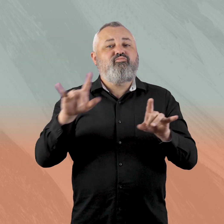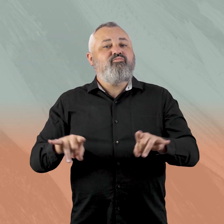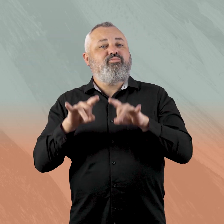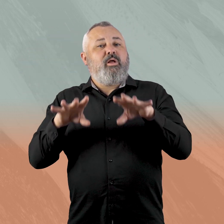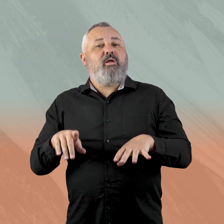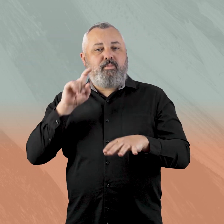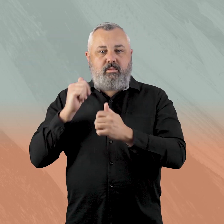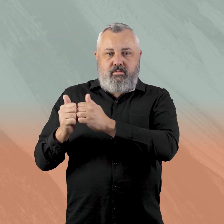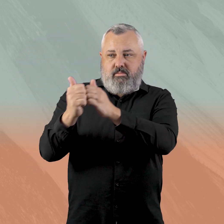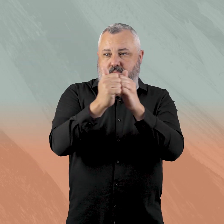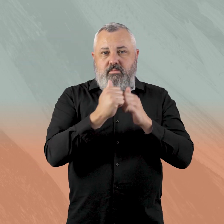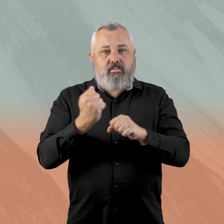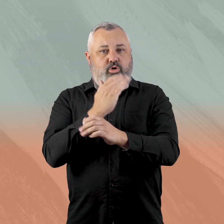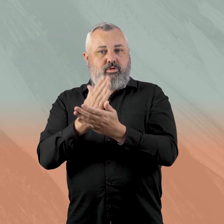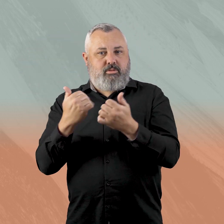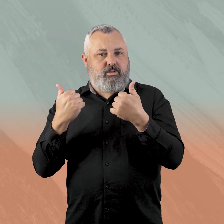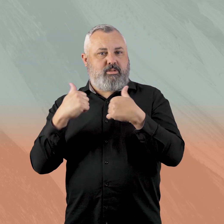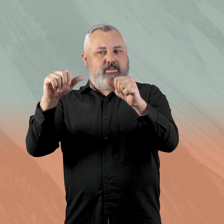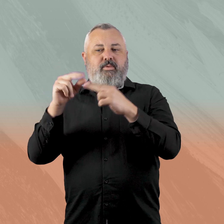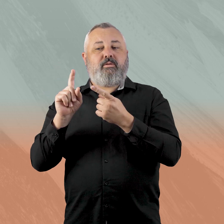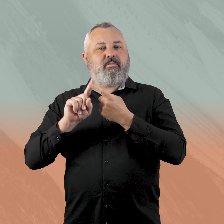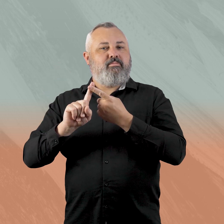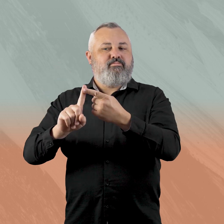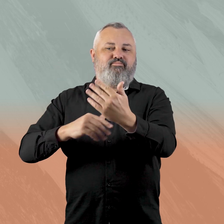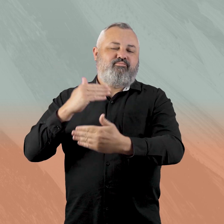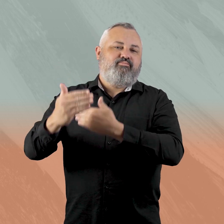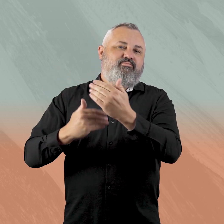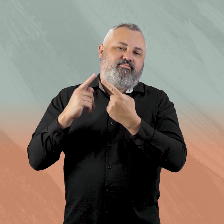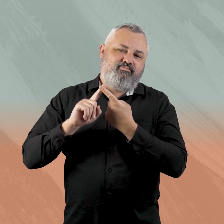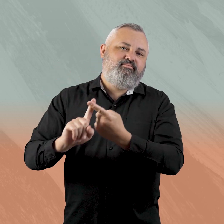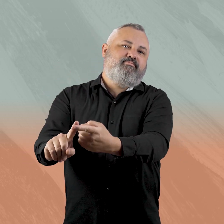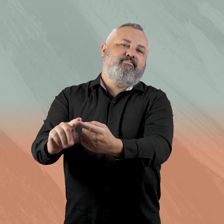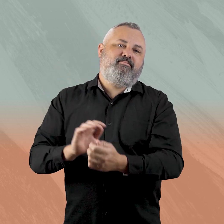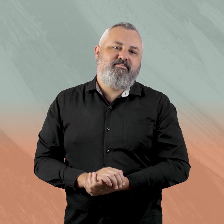Australia’s diverse arts and cultural sector to ensure the Plan delivers sustainable progress.